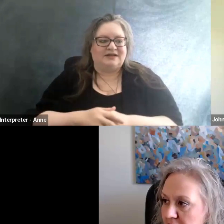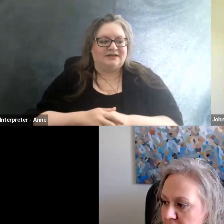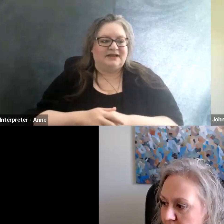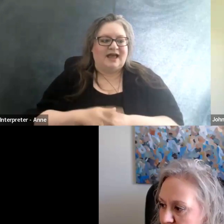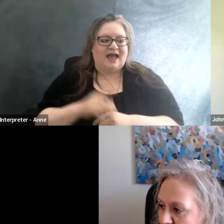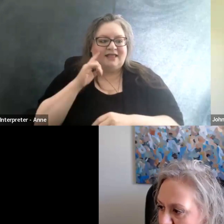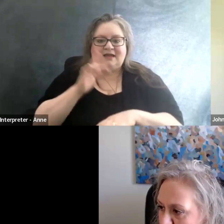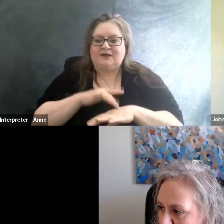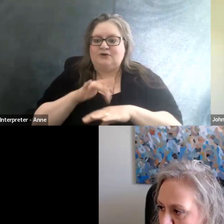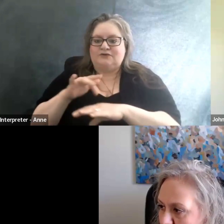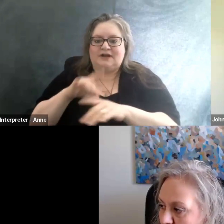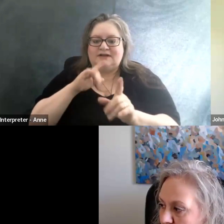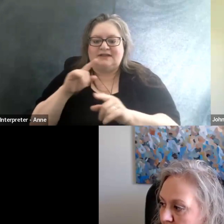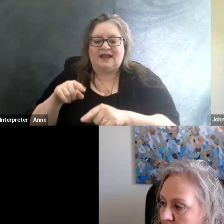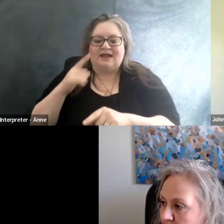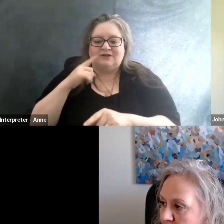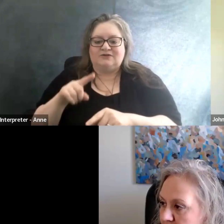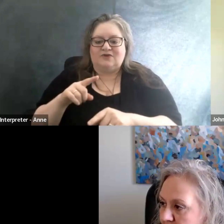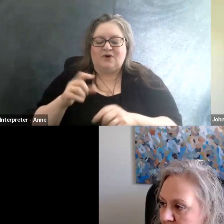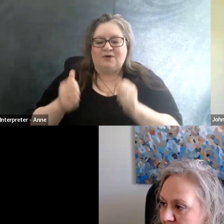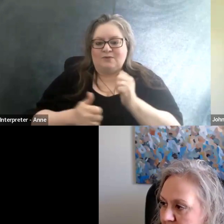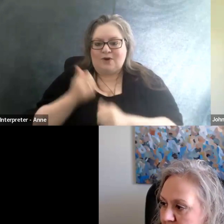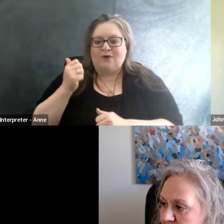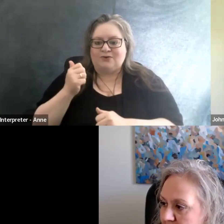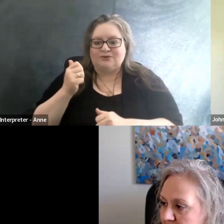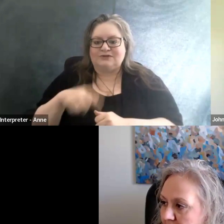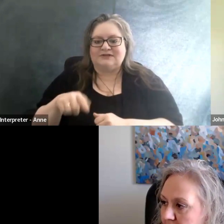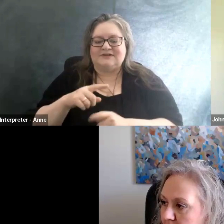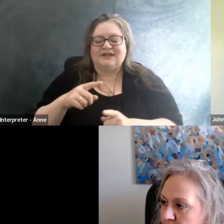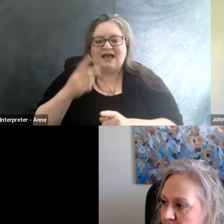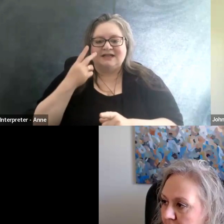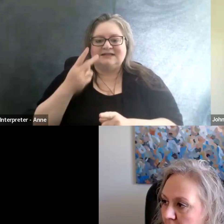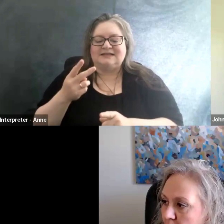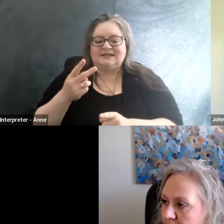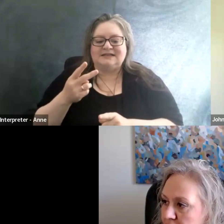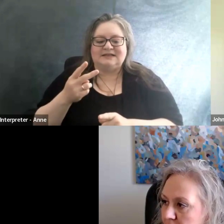touched on the answers for most of these, I did see a question